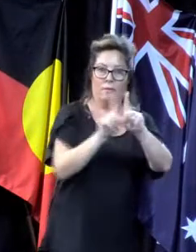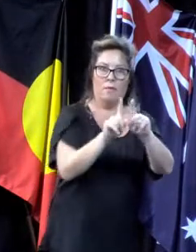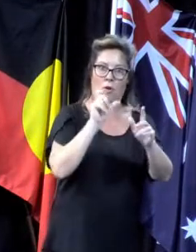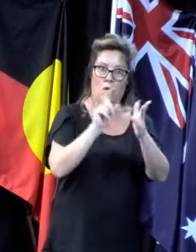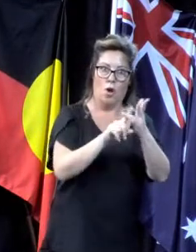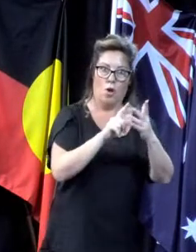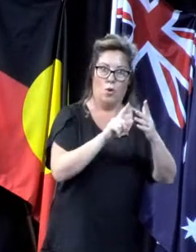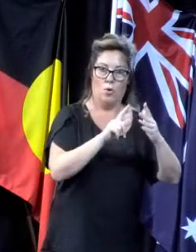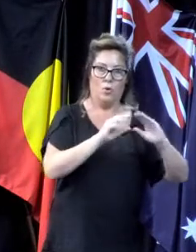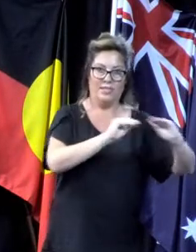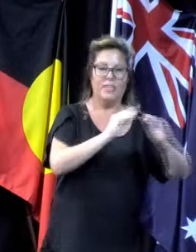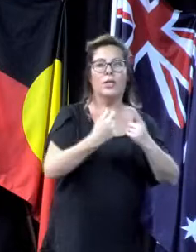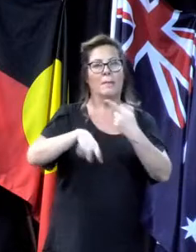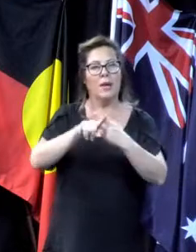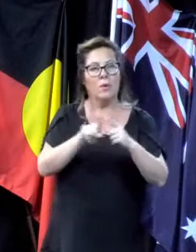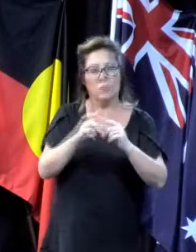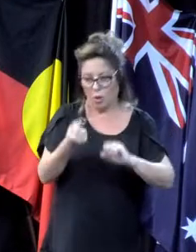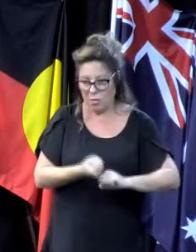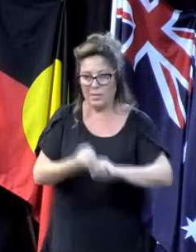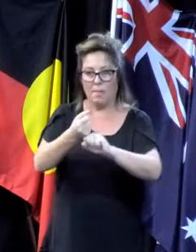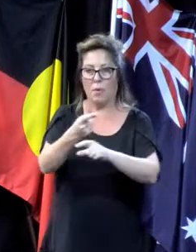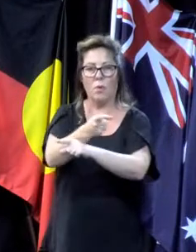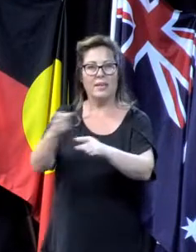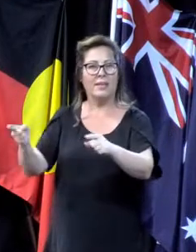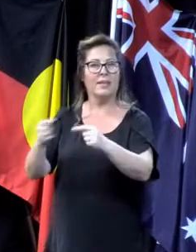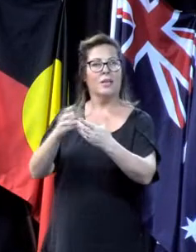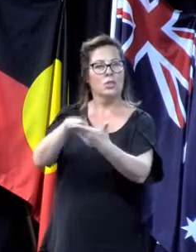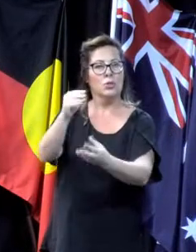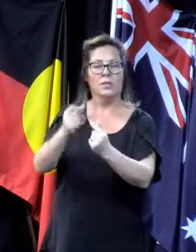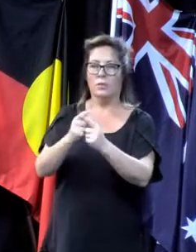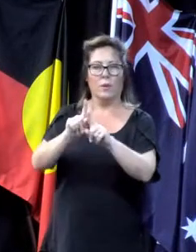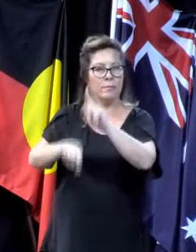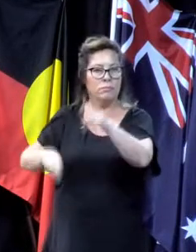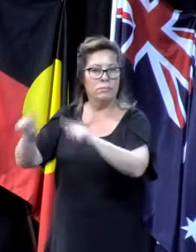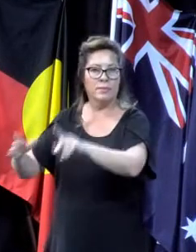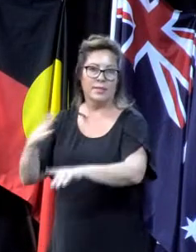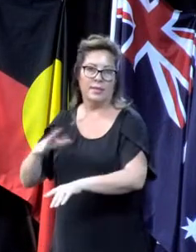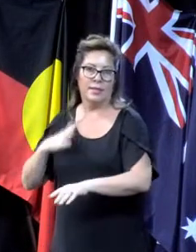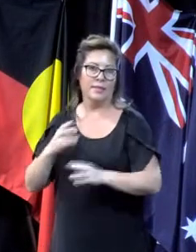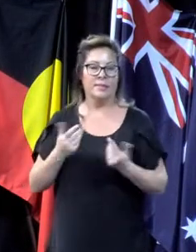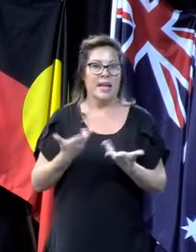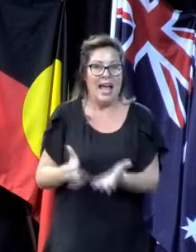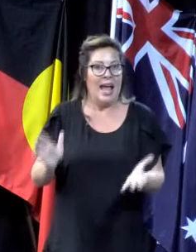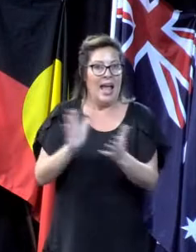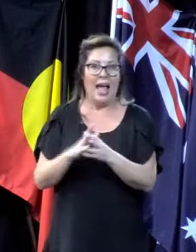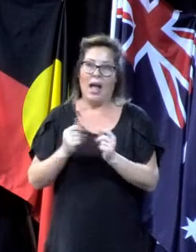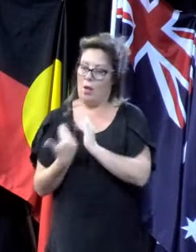Additional included in this model would be an extra staff member who could assist with replacing the classroom teacher